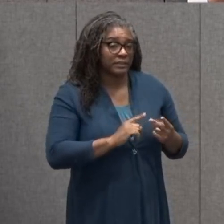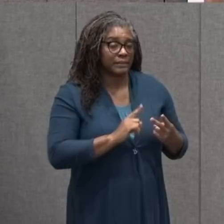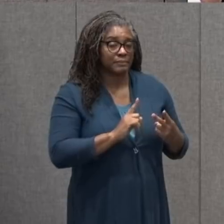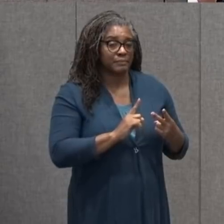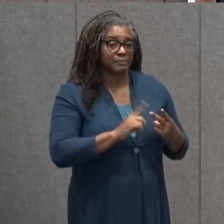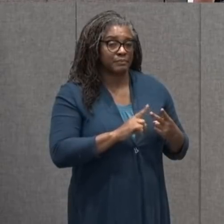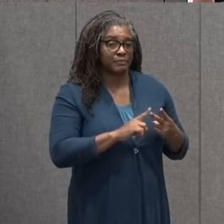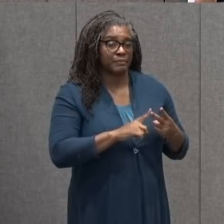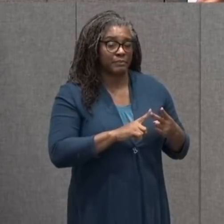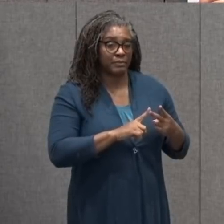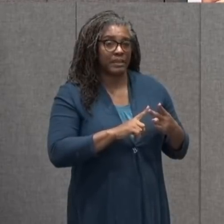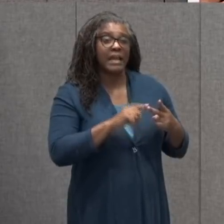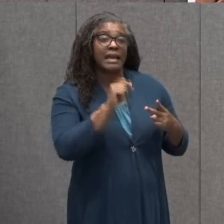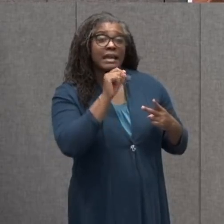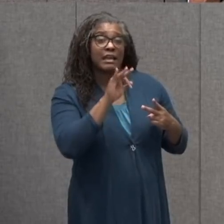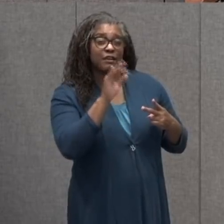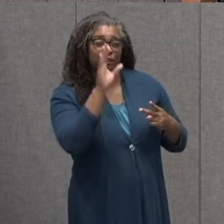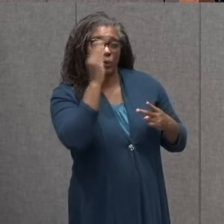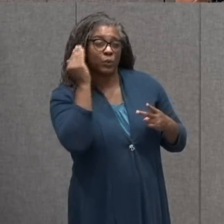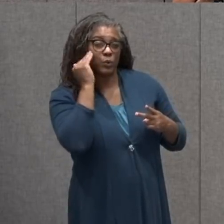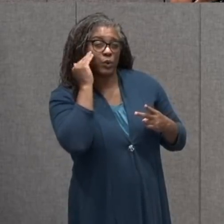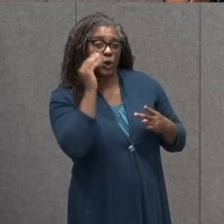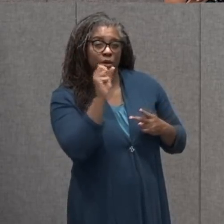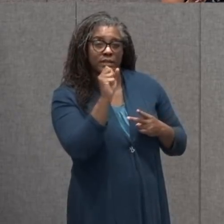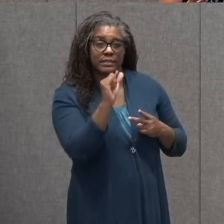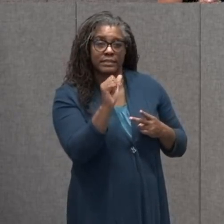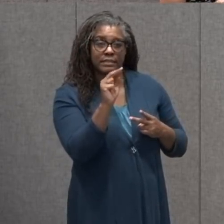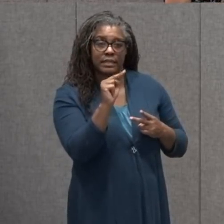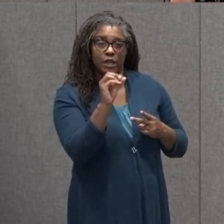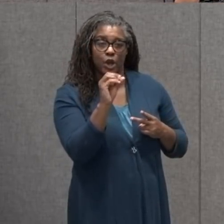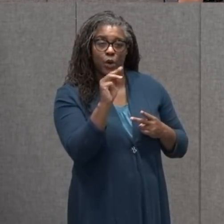Remember, synonym means the same, same meaning.